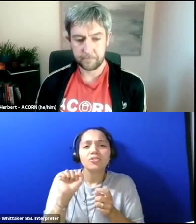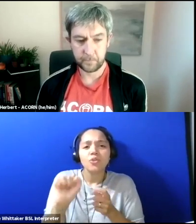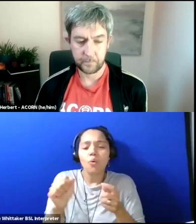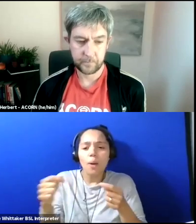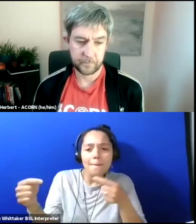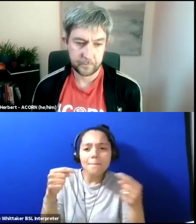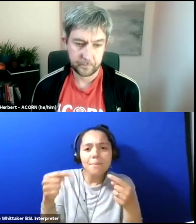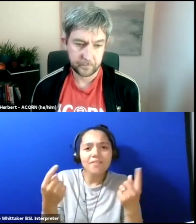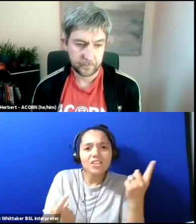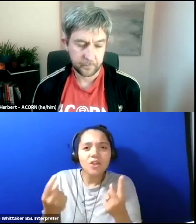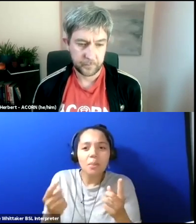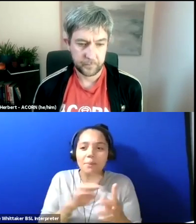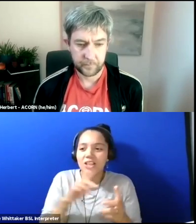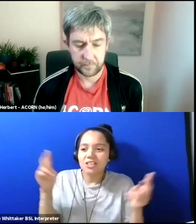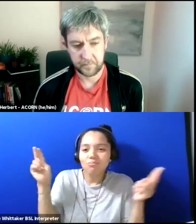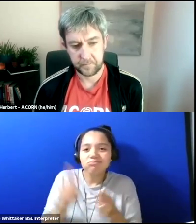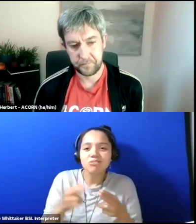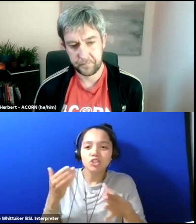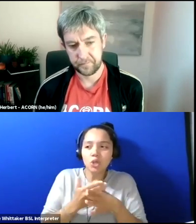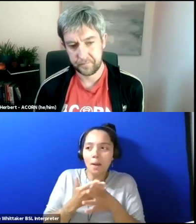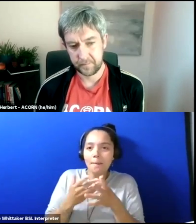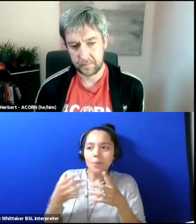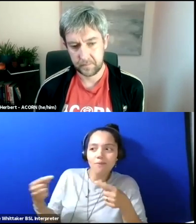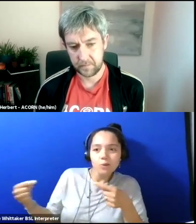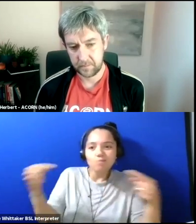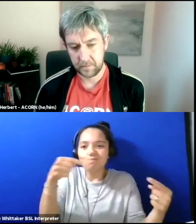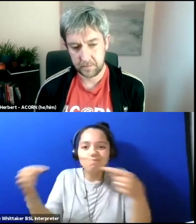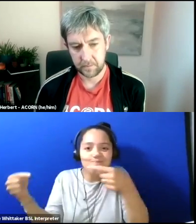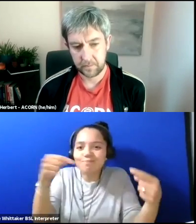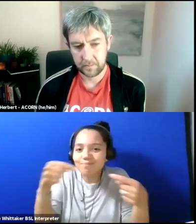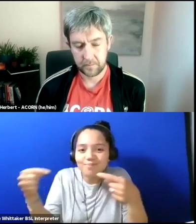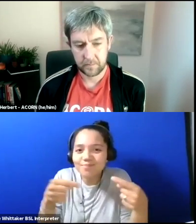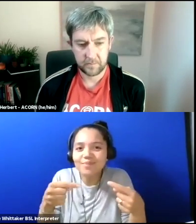because there's so little jobs and you have to stay late, you have to